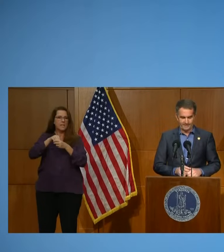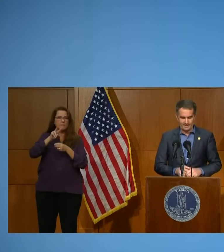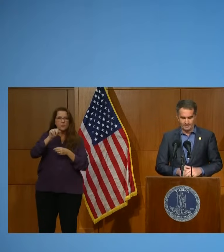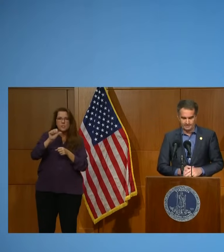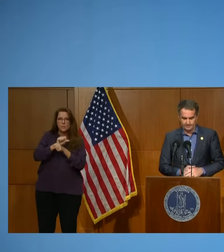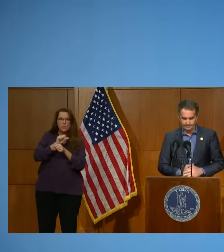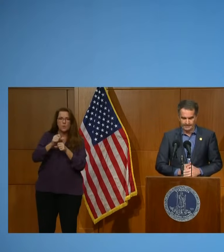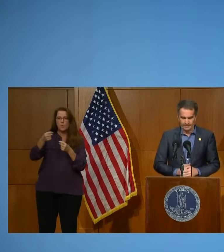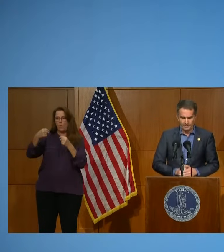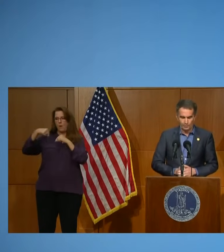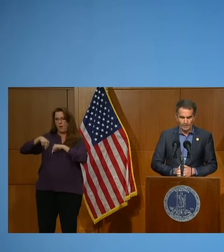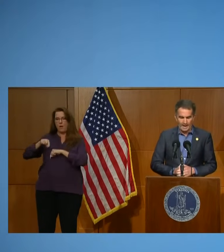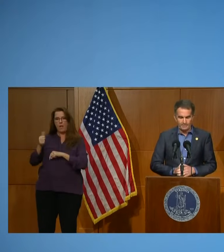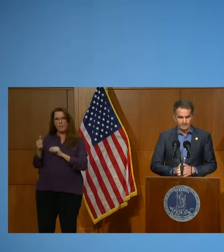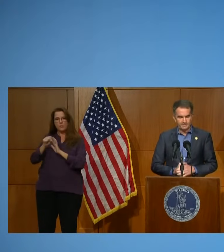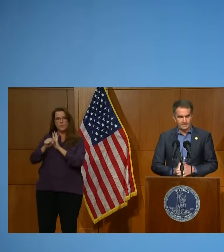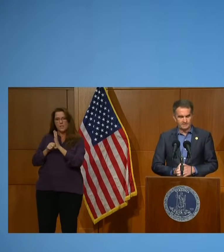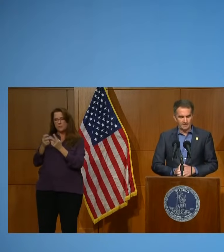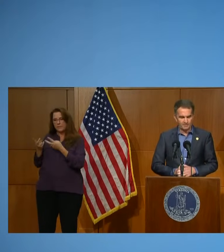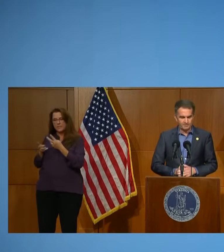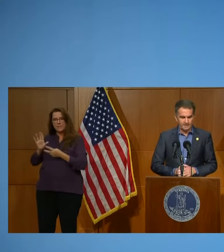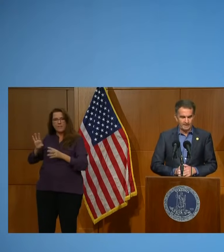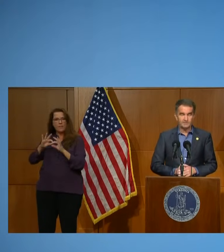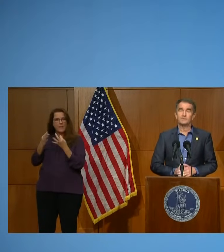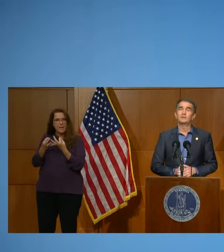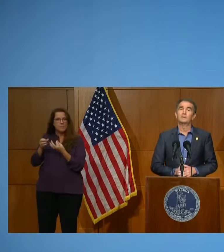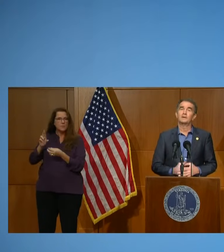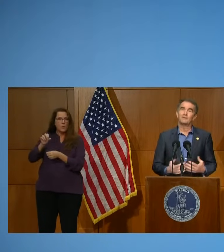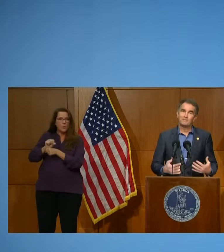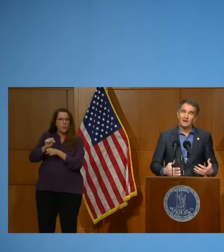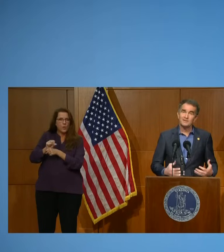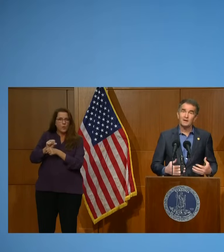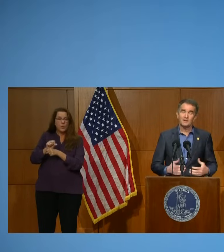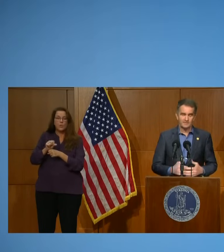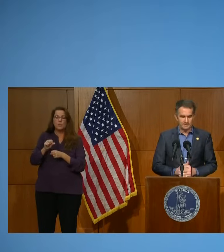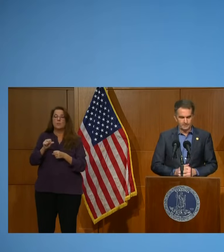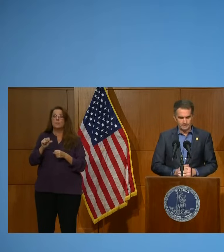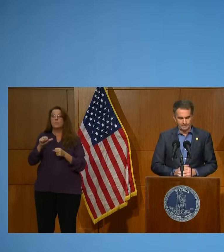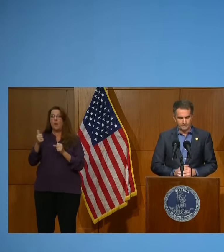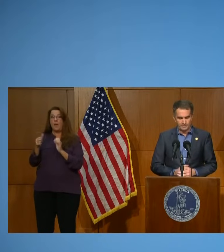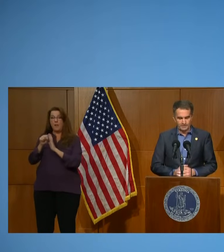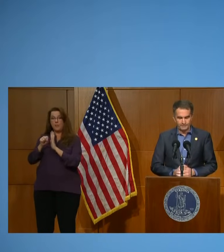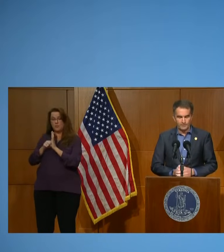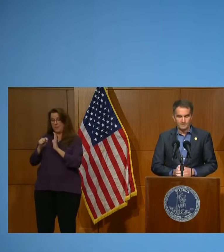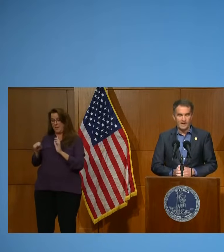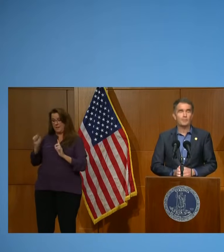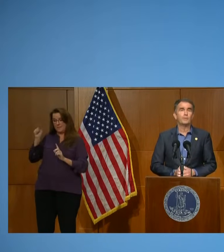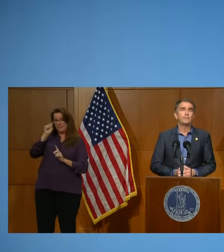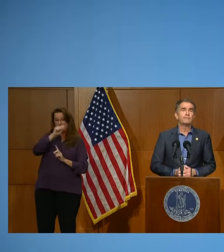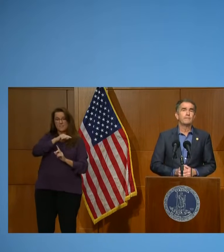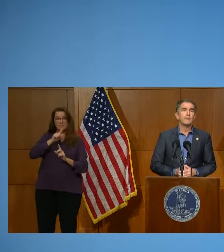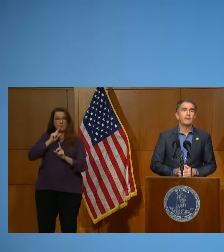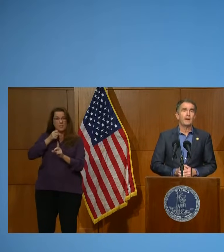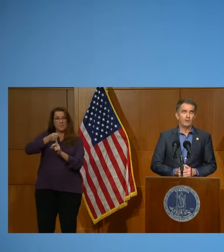COMMUNITIES, PEOPLE ROUTINELY CROSS STATE LINES TO WORK SHOP